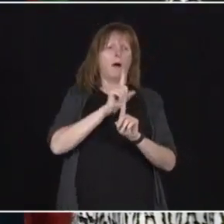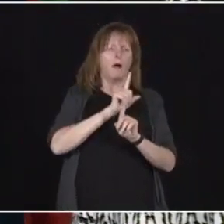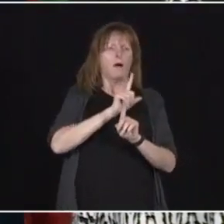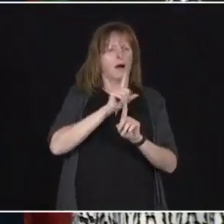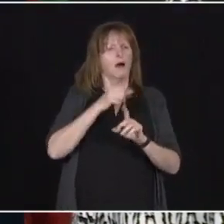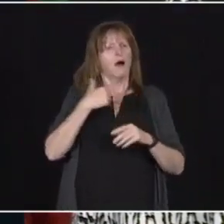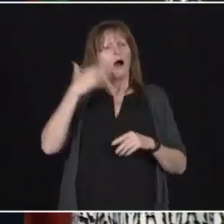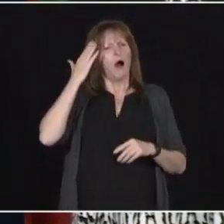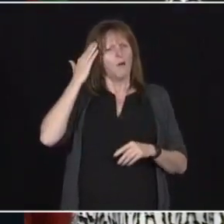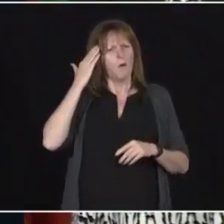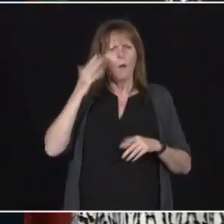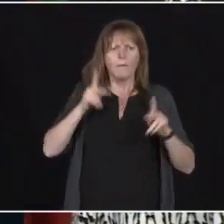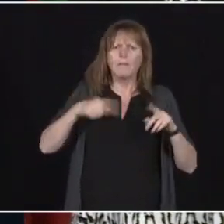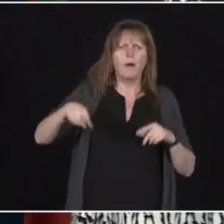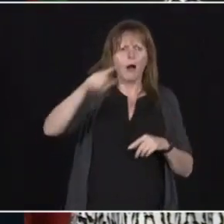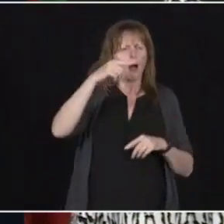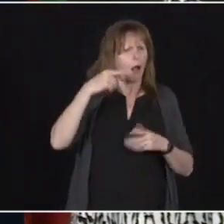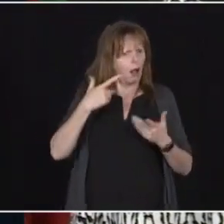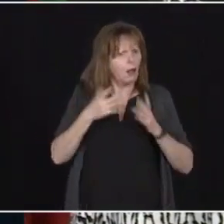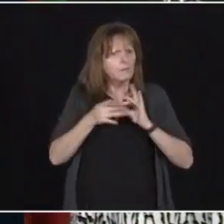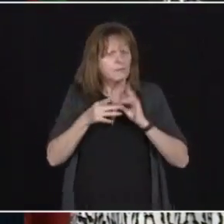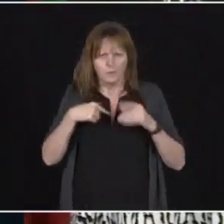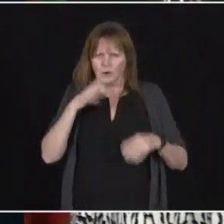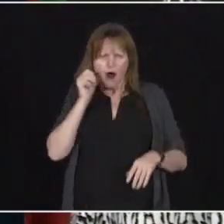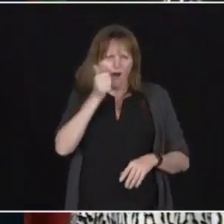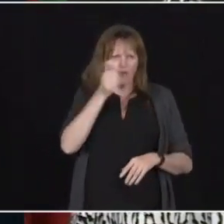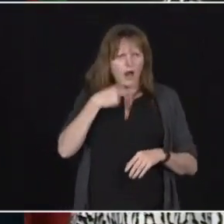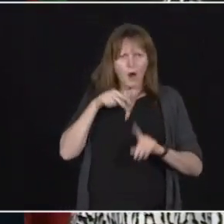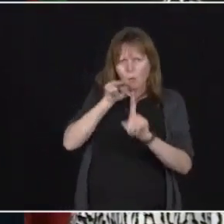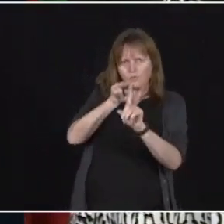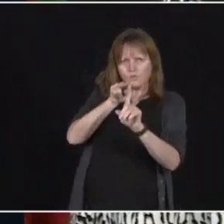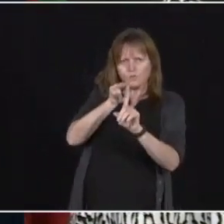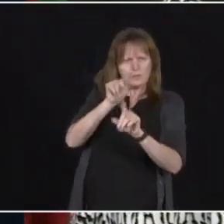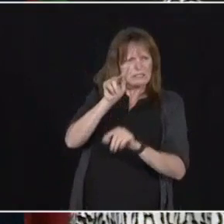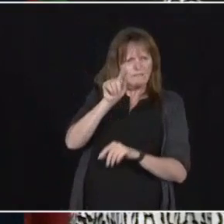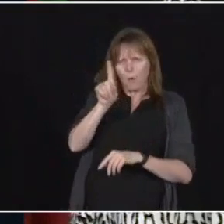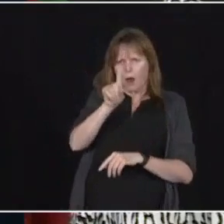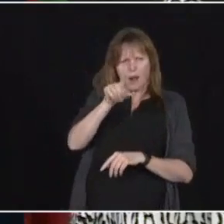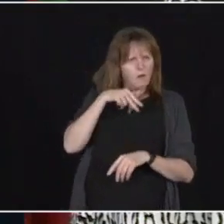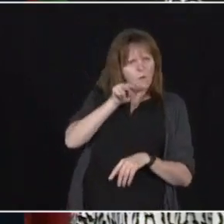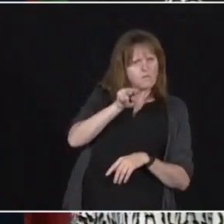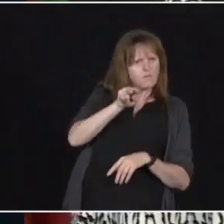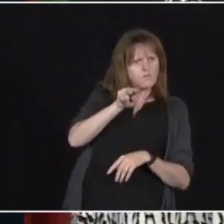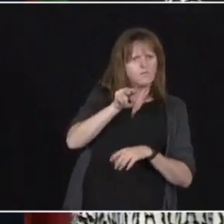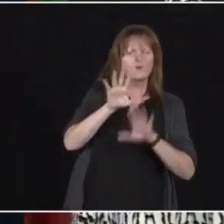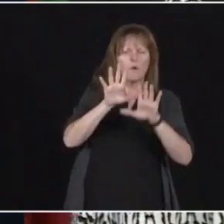because there are so many people that he go talk to and they say religiously that they watch at 1 PM.